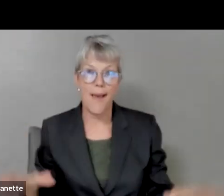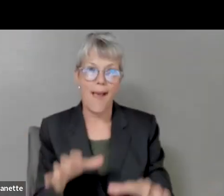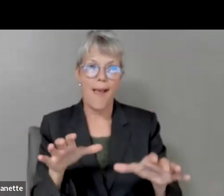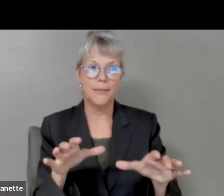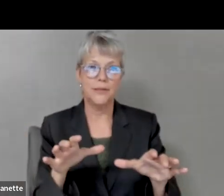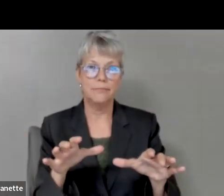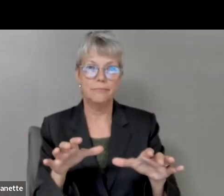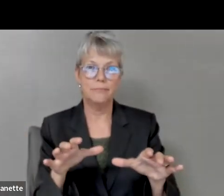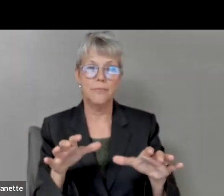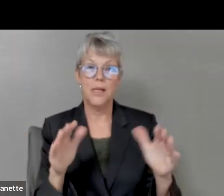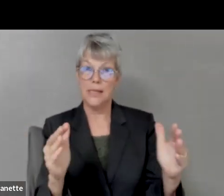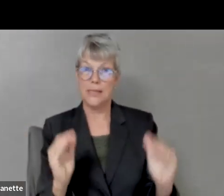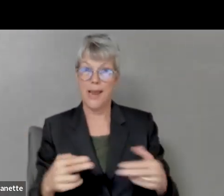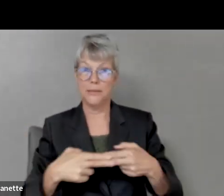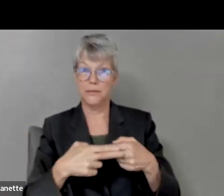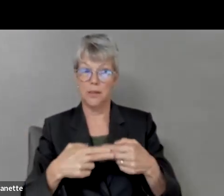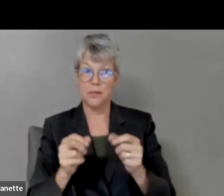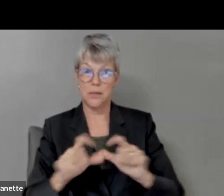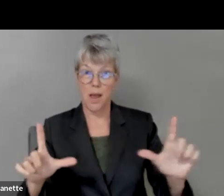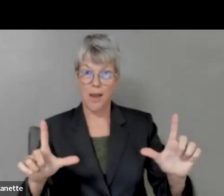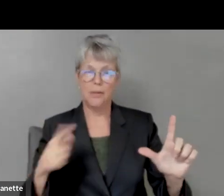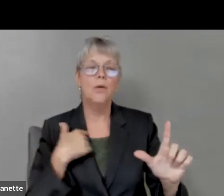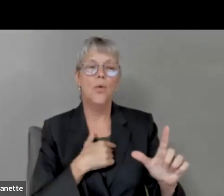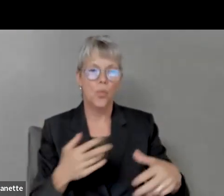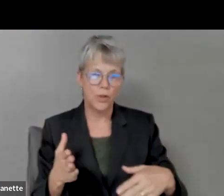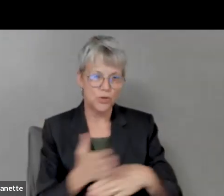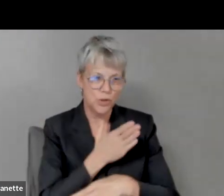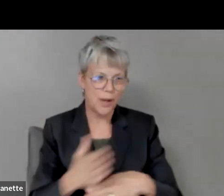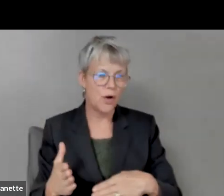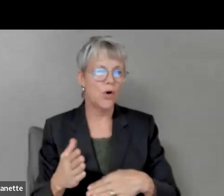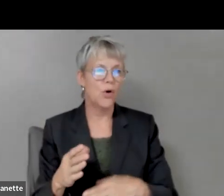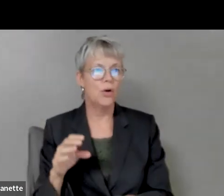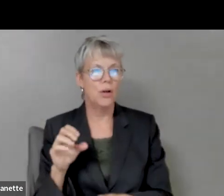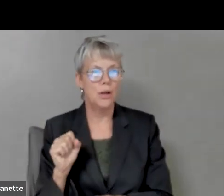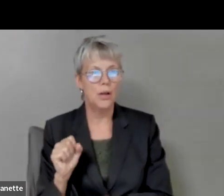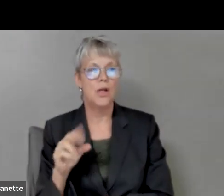Kelly Crosbie (she/her): the next slide. We want us to share with you a supervision